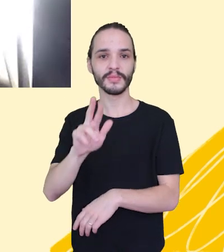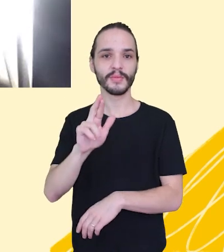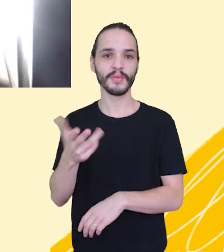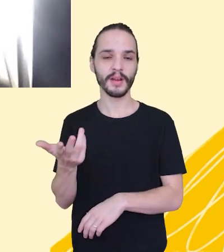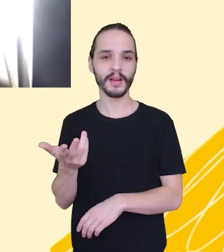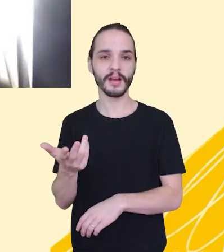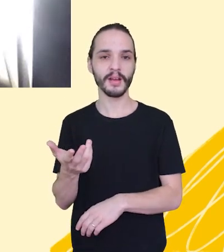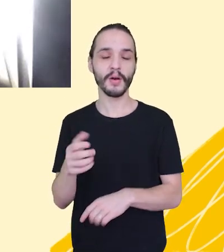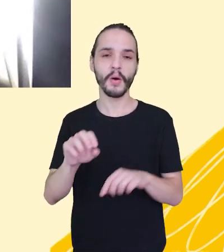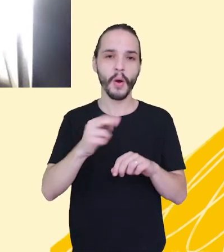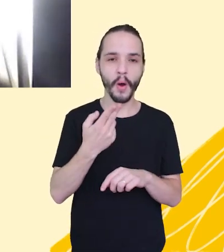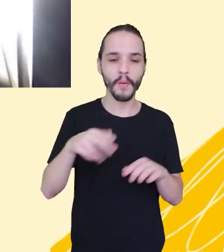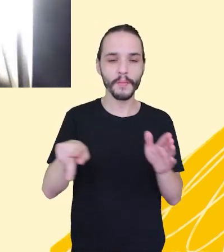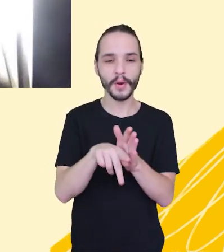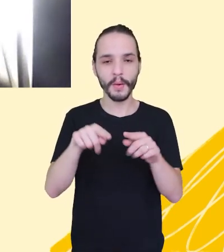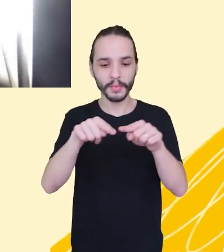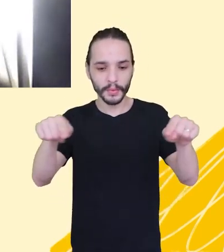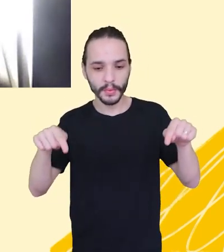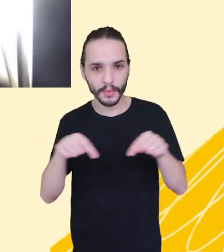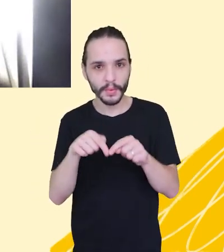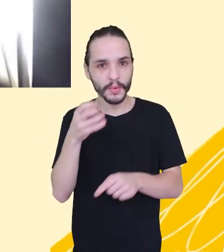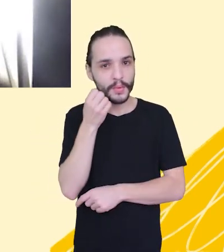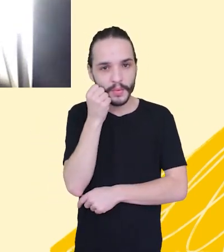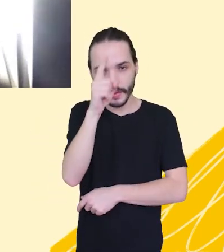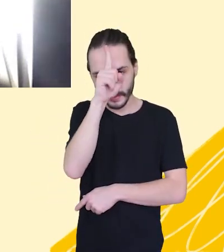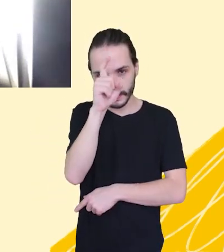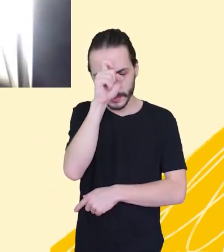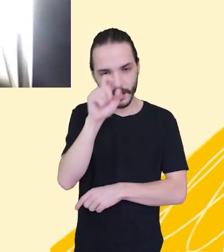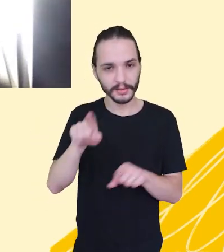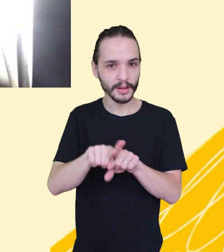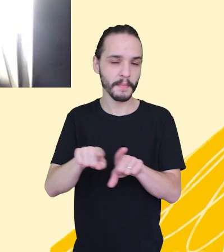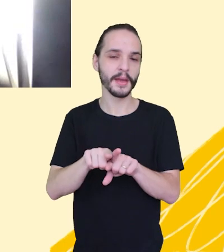So I shot that scene with the song.